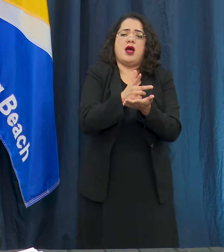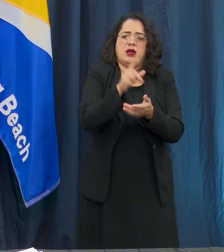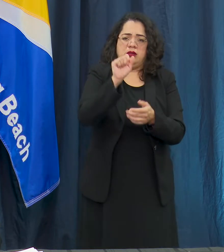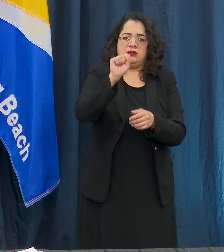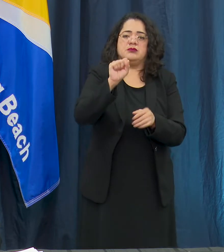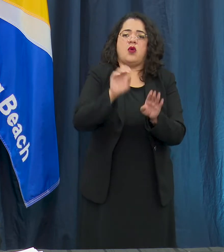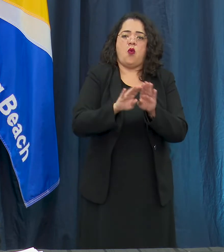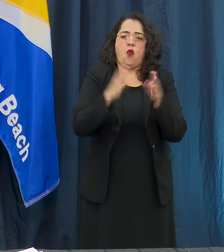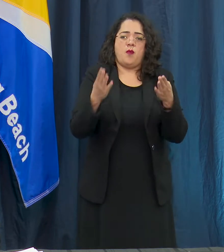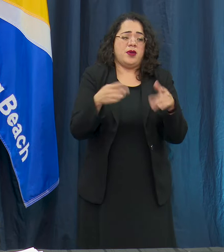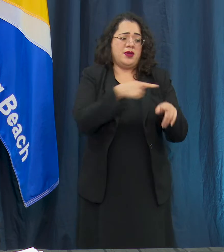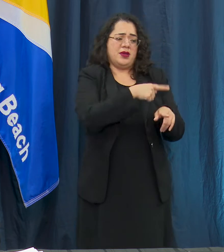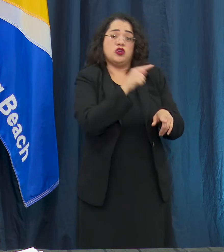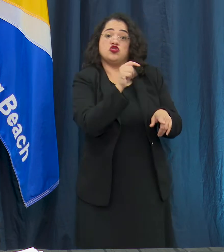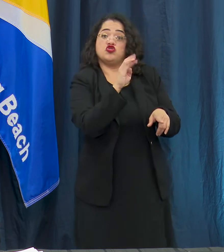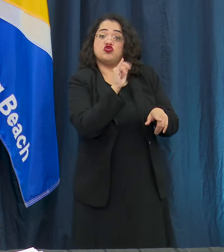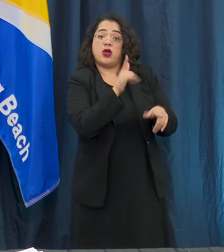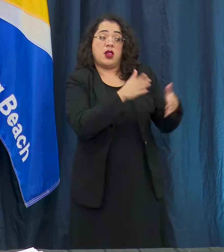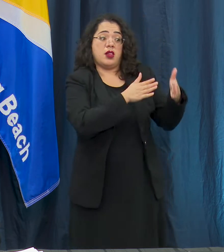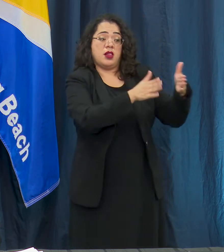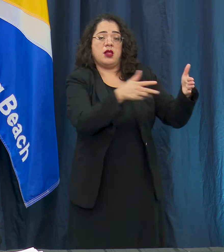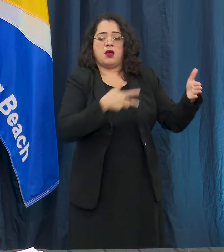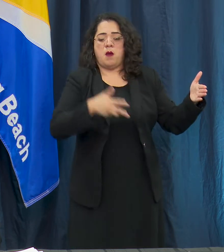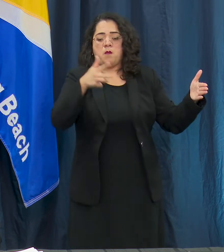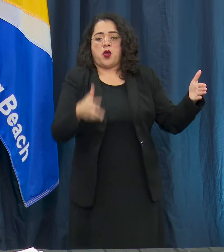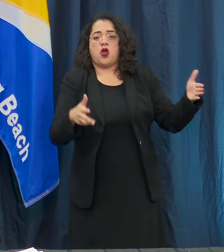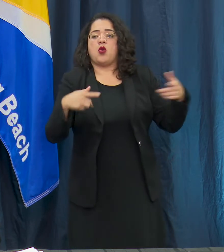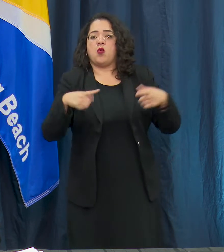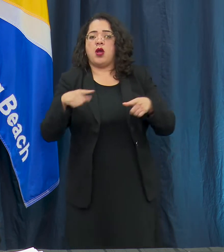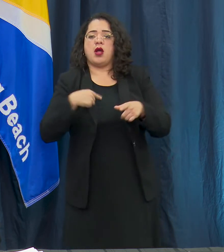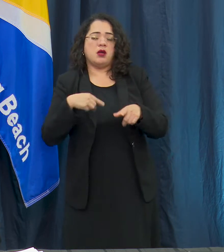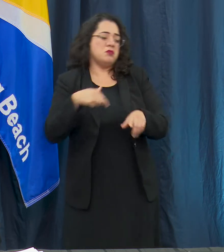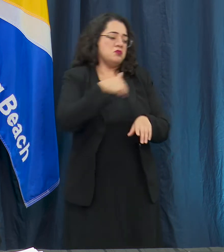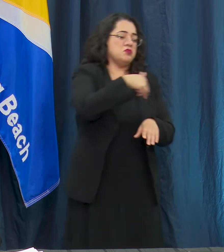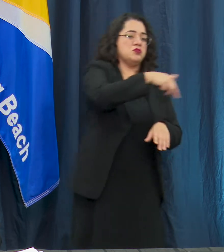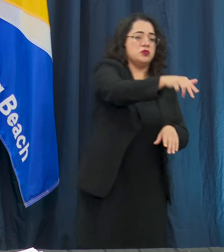trails and of course today we're also reopening our golf courses across the